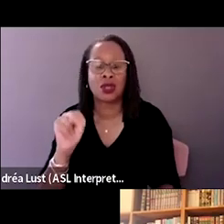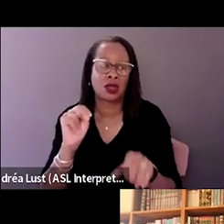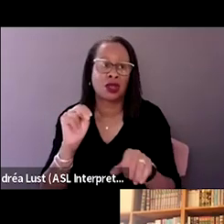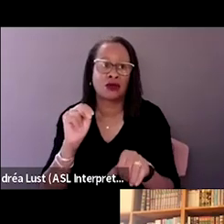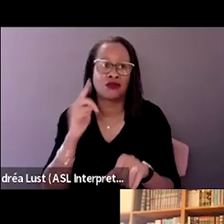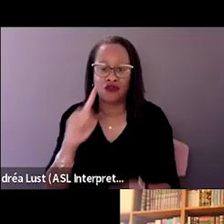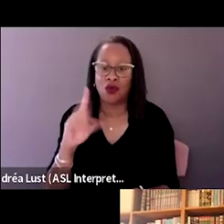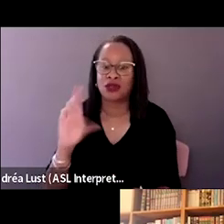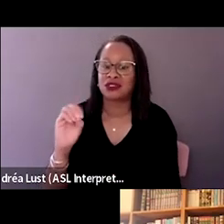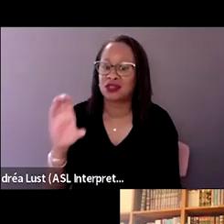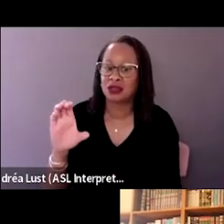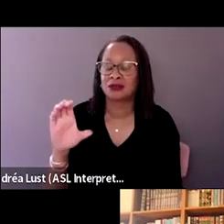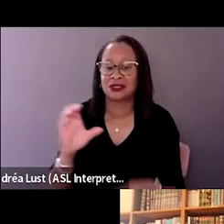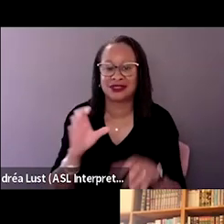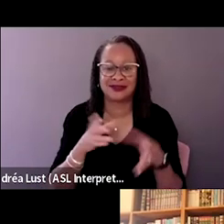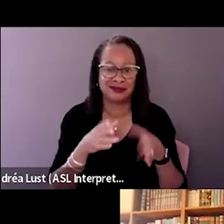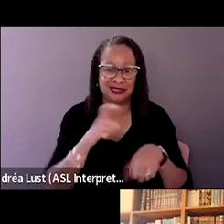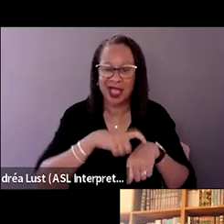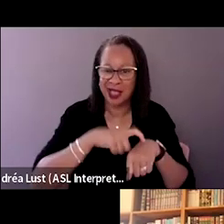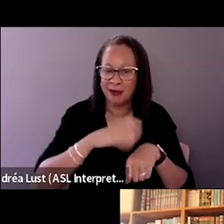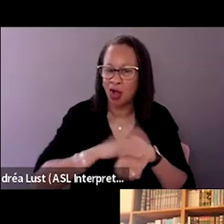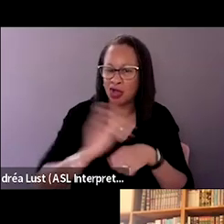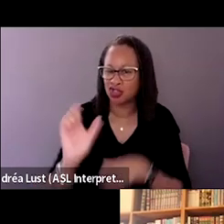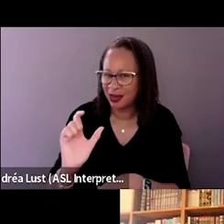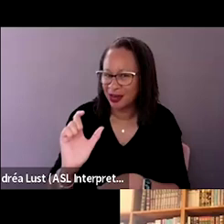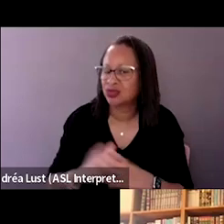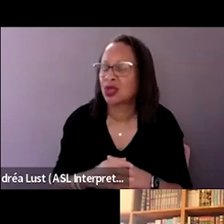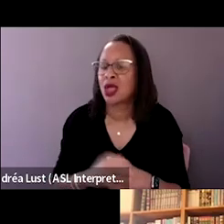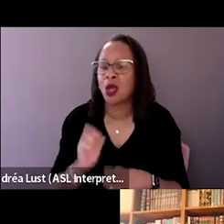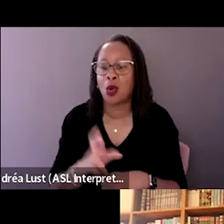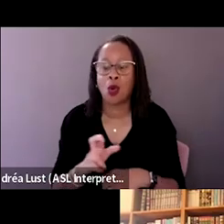on channels or who are spot films and think about funding